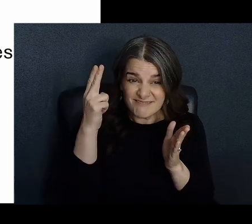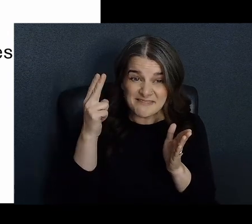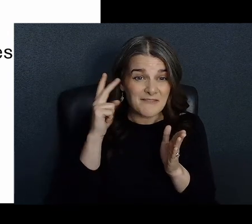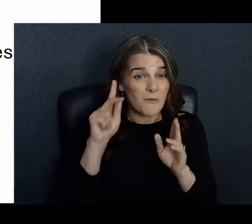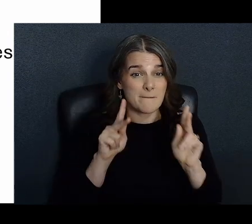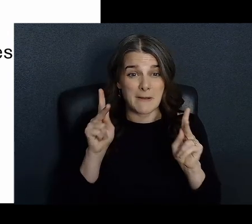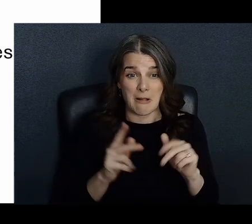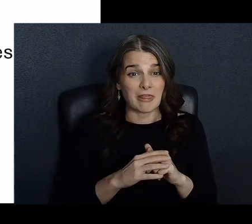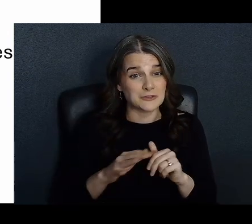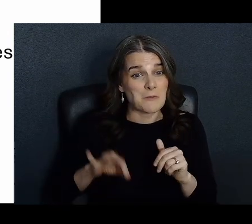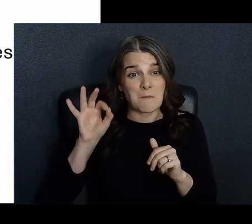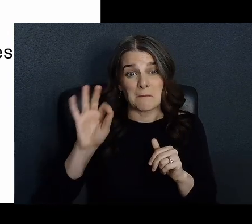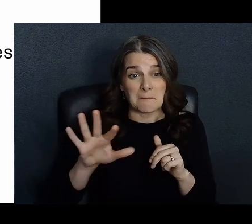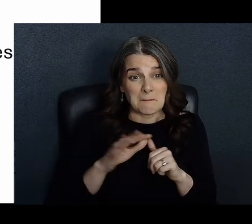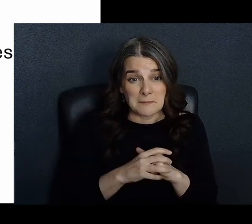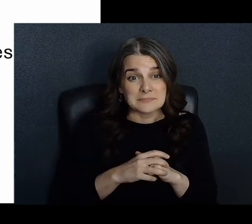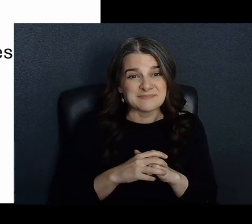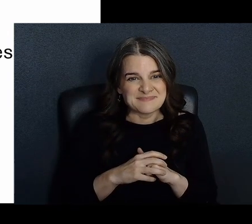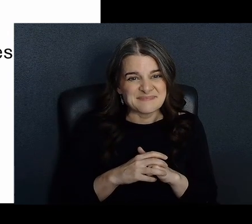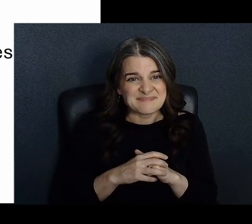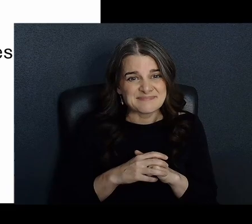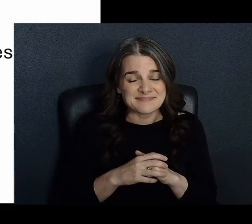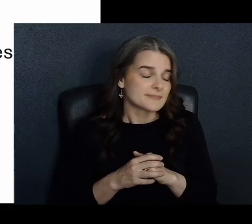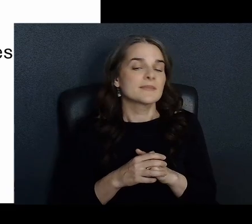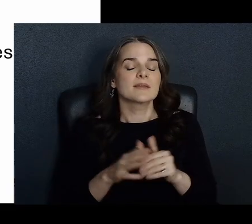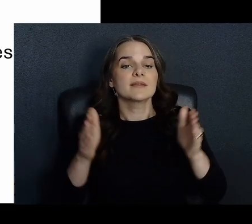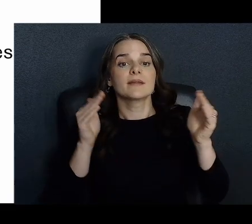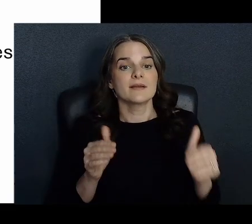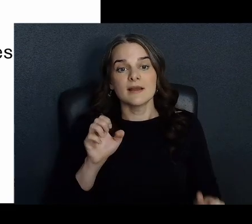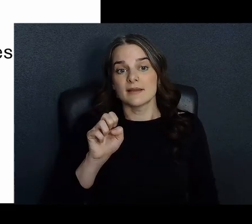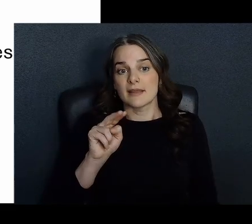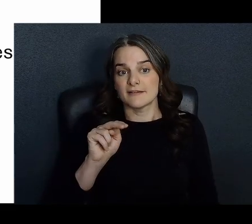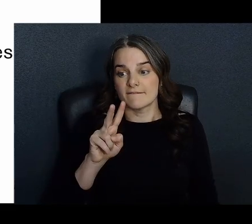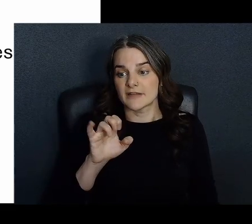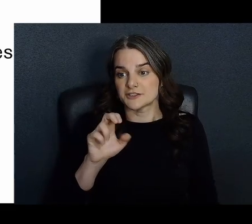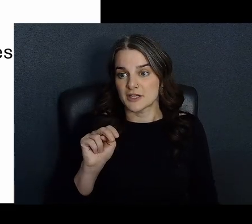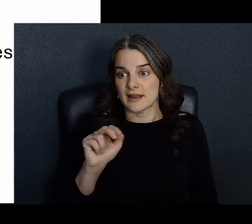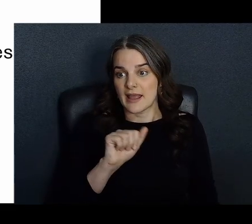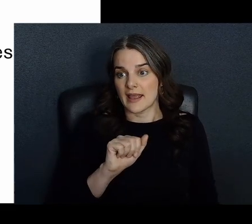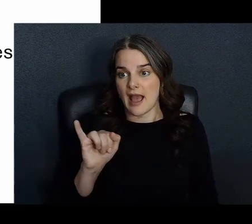The next one I'm going to show you is the Envision AI glasses. This is my own personal one.